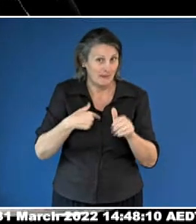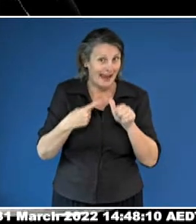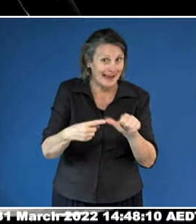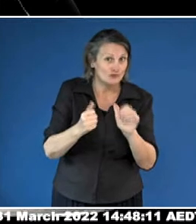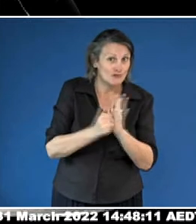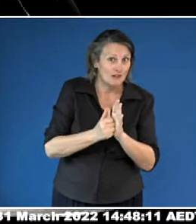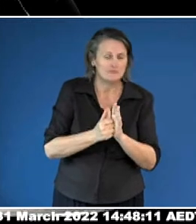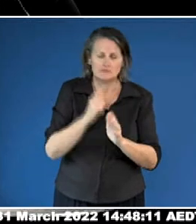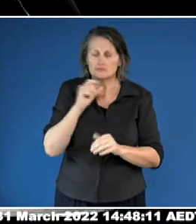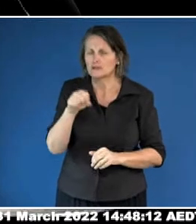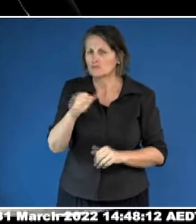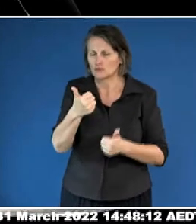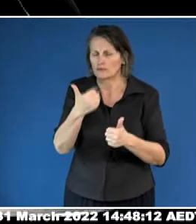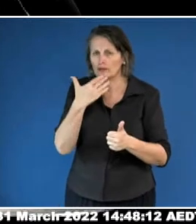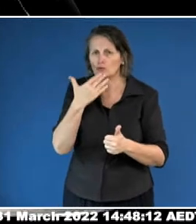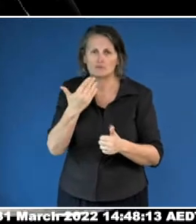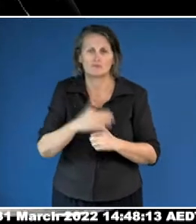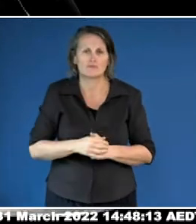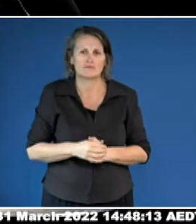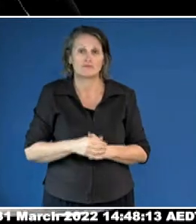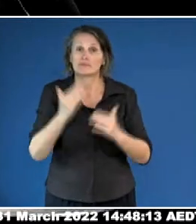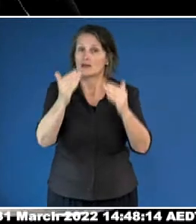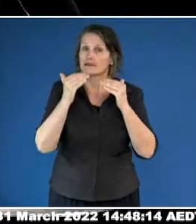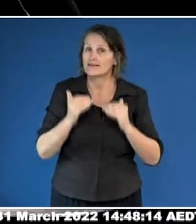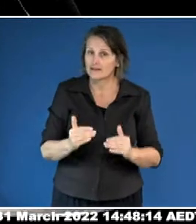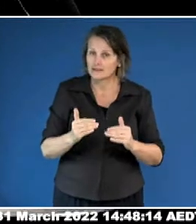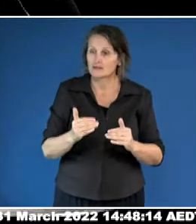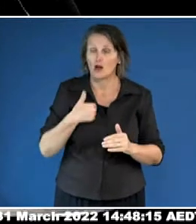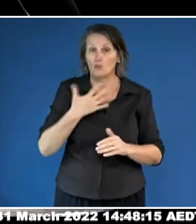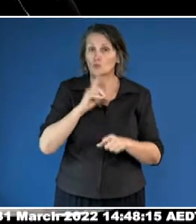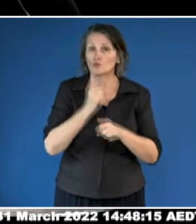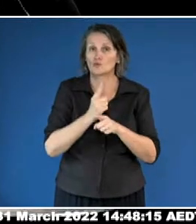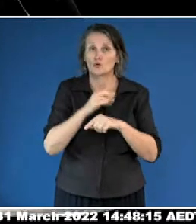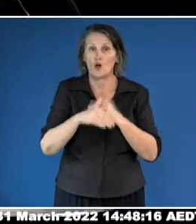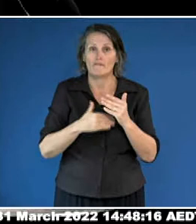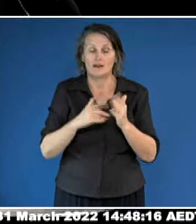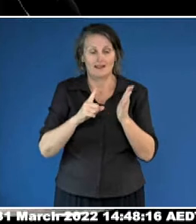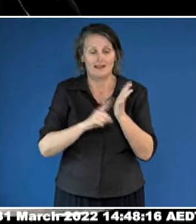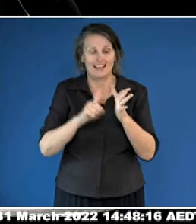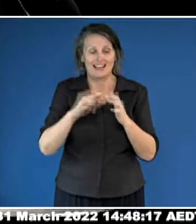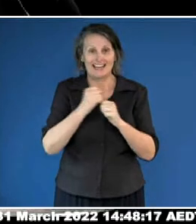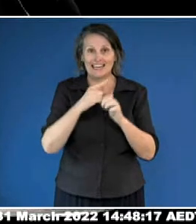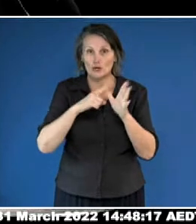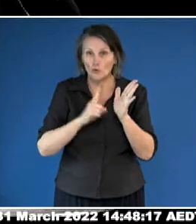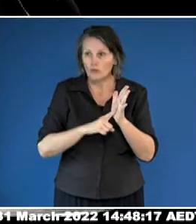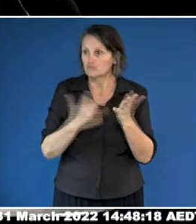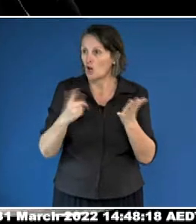I want to move now to where there are gaps in legal protections for rights of women and